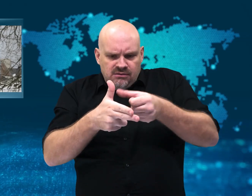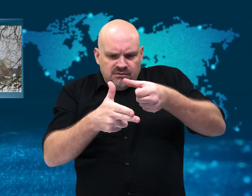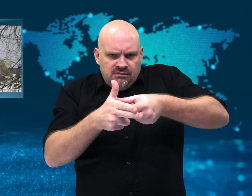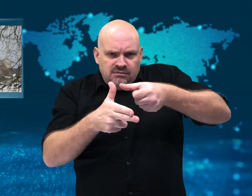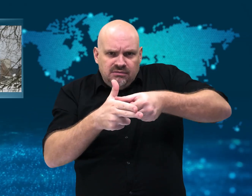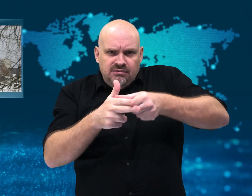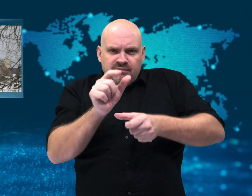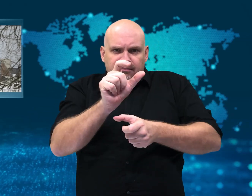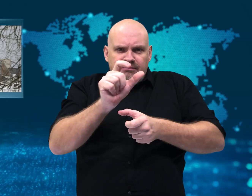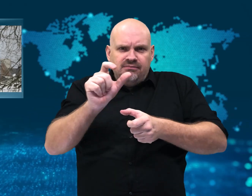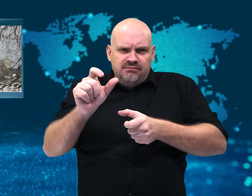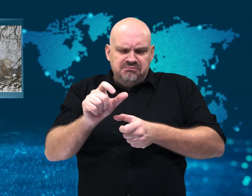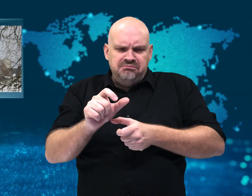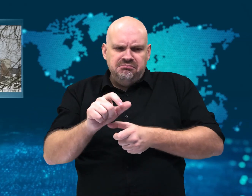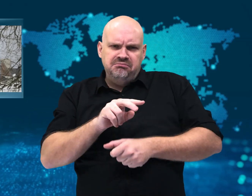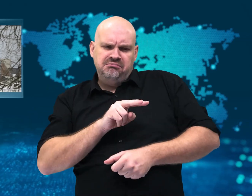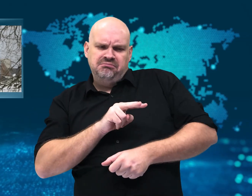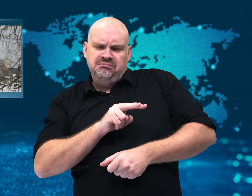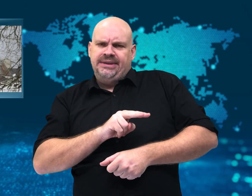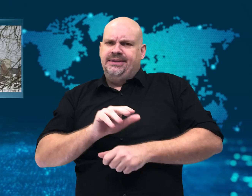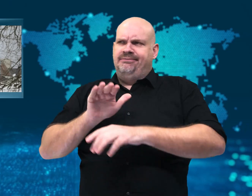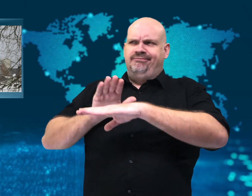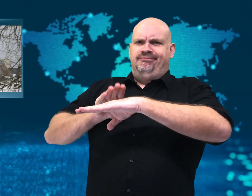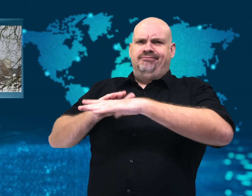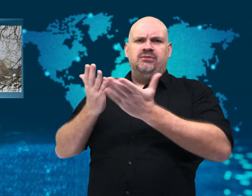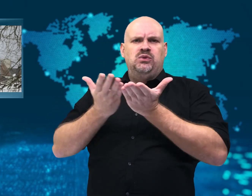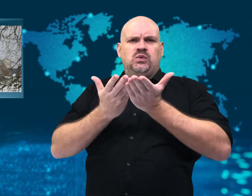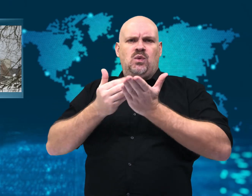but they received no response.